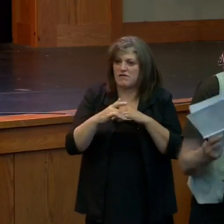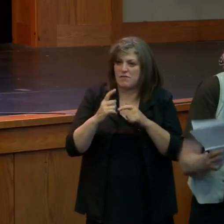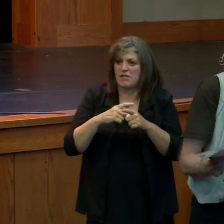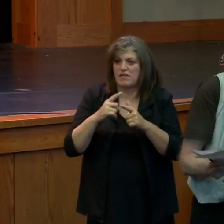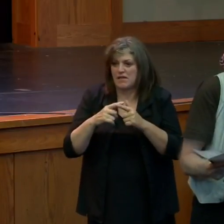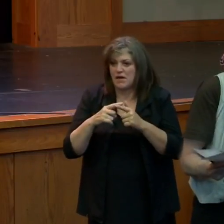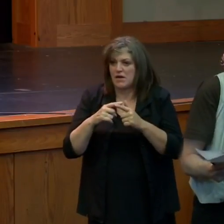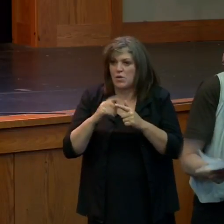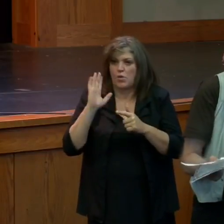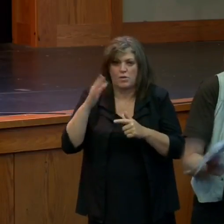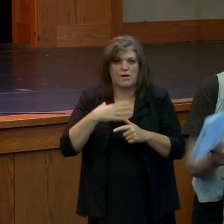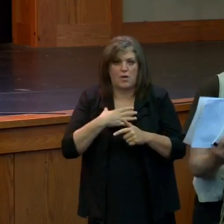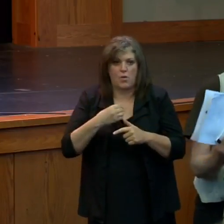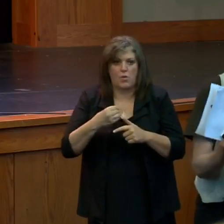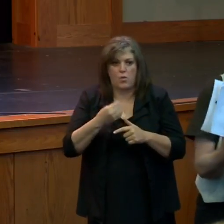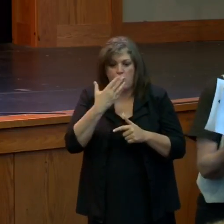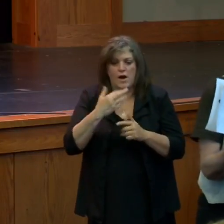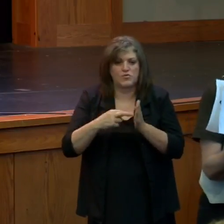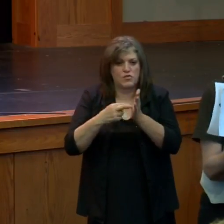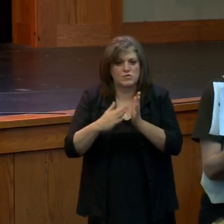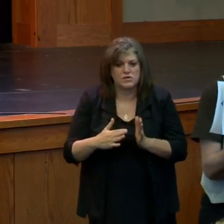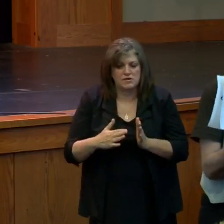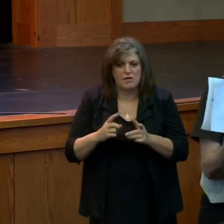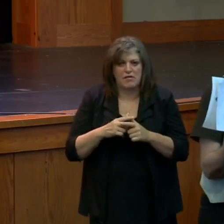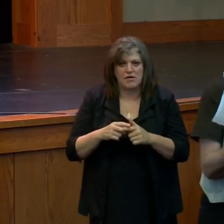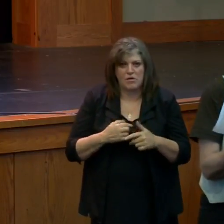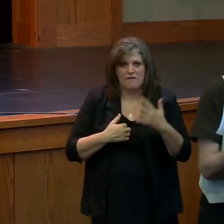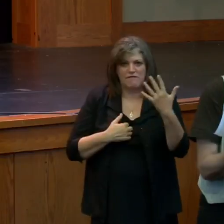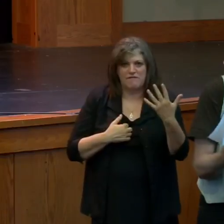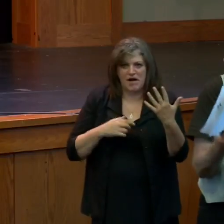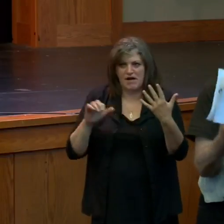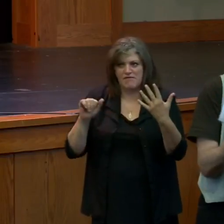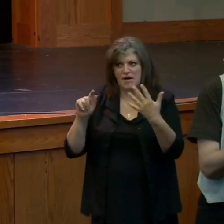REPRESENTATIVES AND THEIR LOGIC WAS YOU HAVE FIVE AT-LARGE PLUS